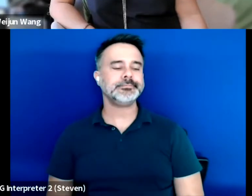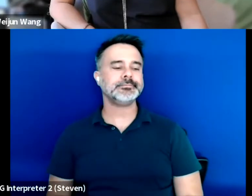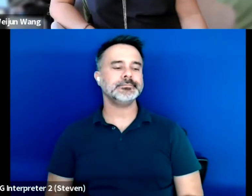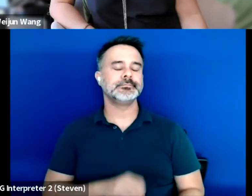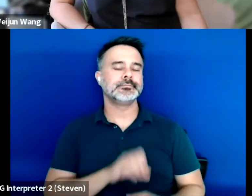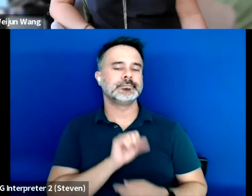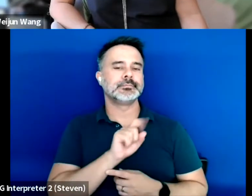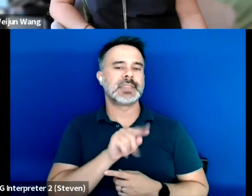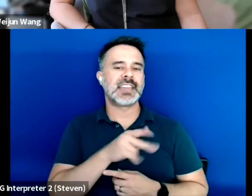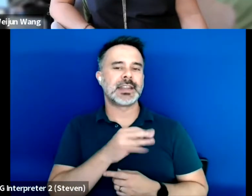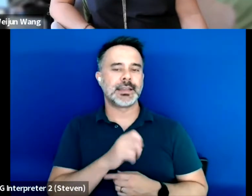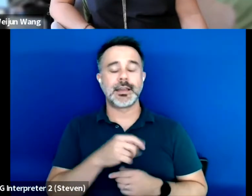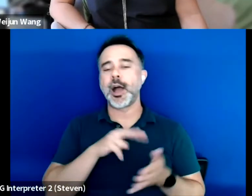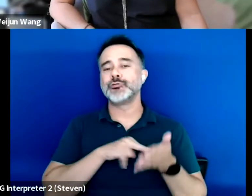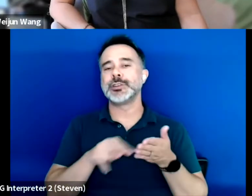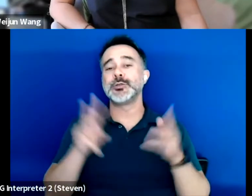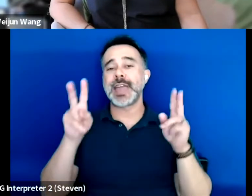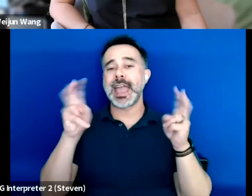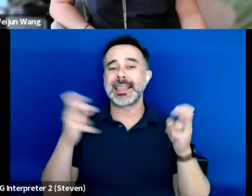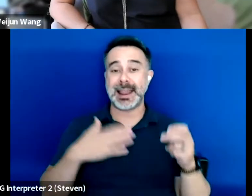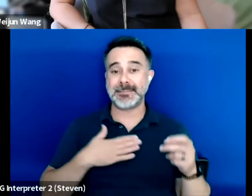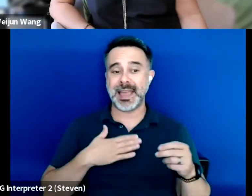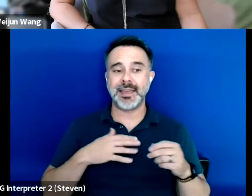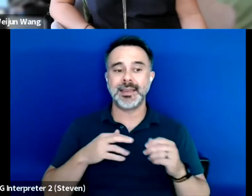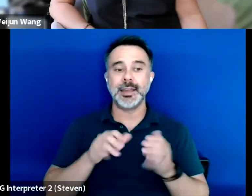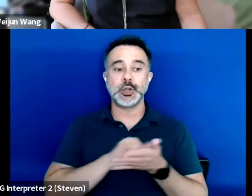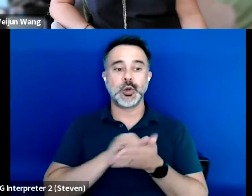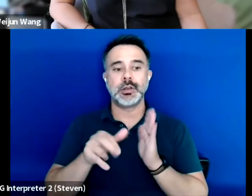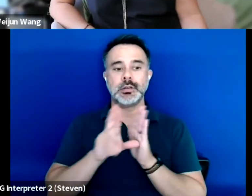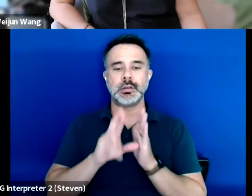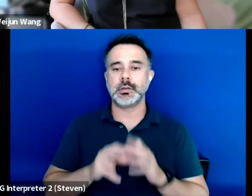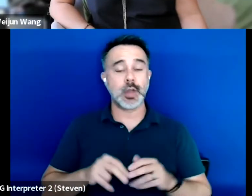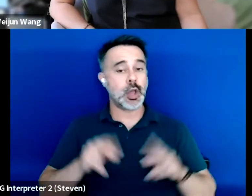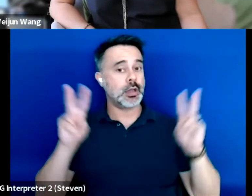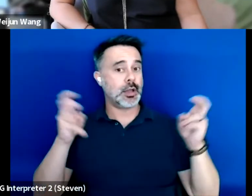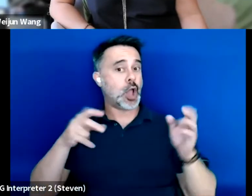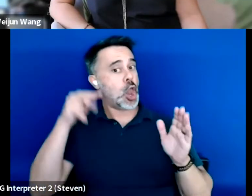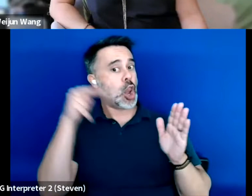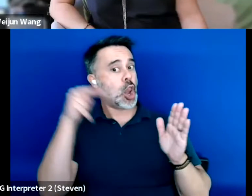to undo that, or just, maybe give -- give -- because I'm curious, like,